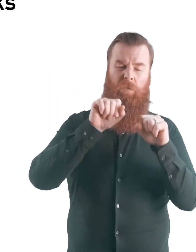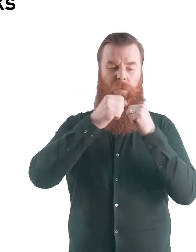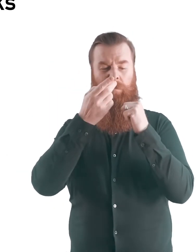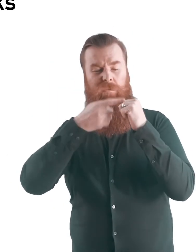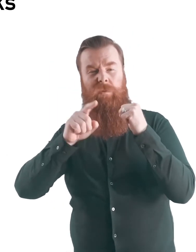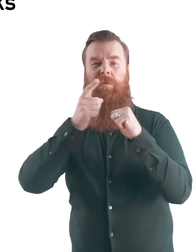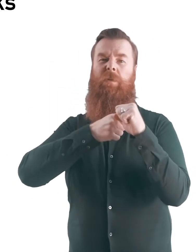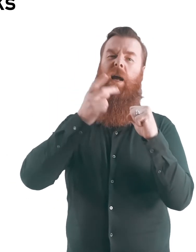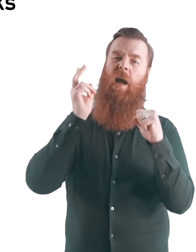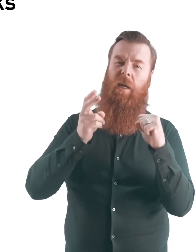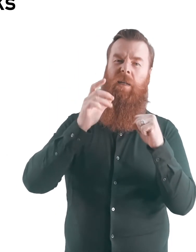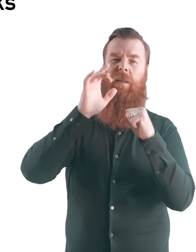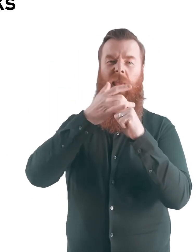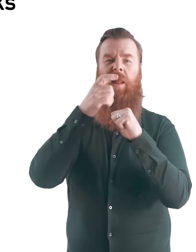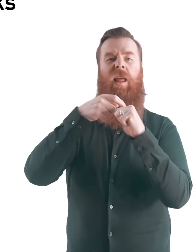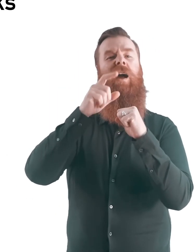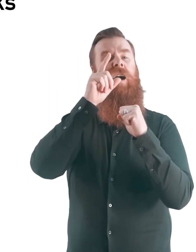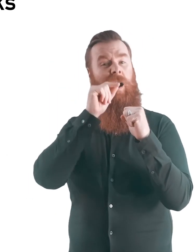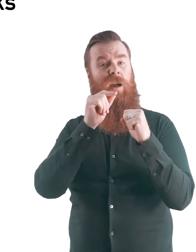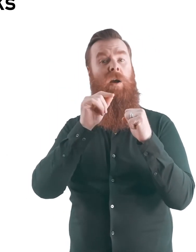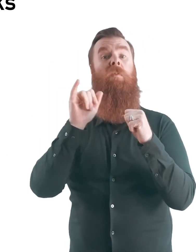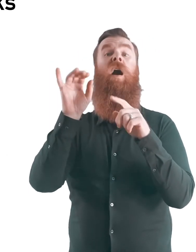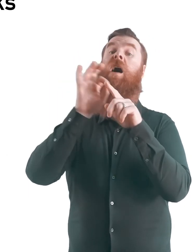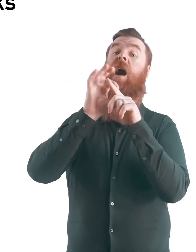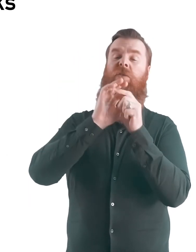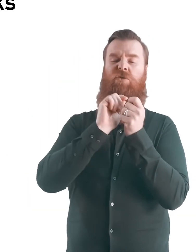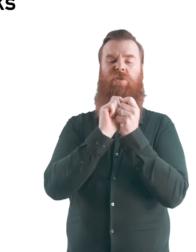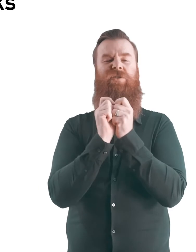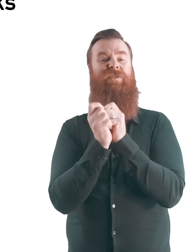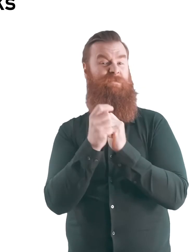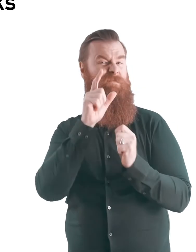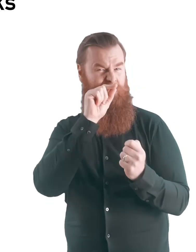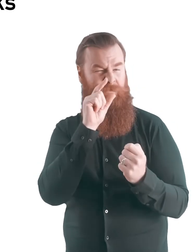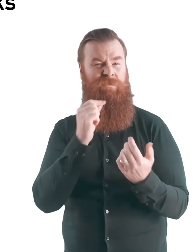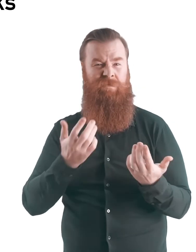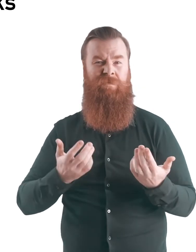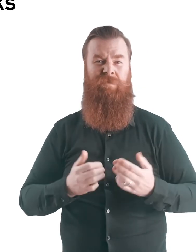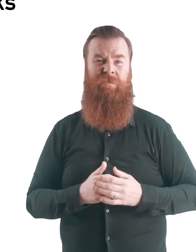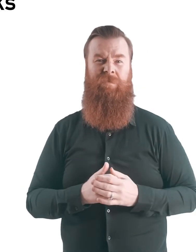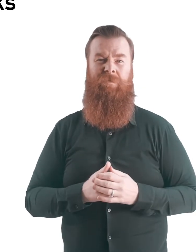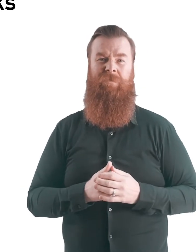They can break, chip, crack or change colour.